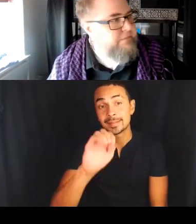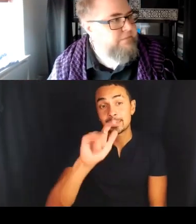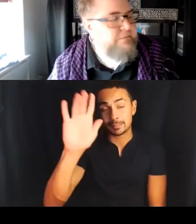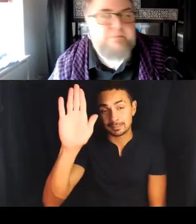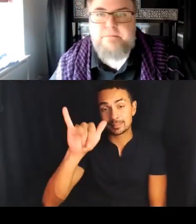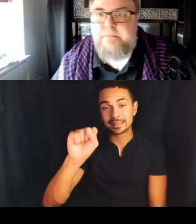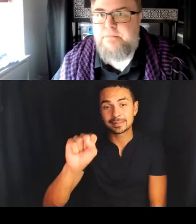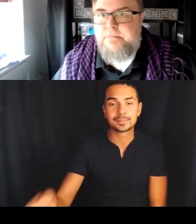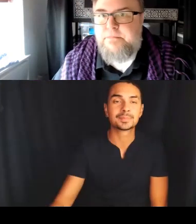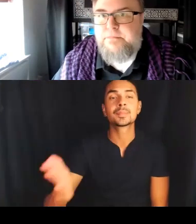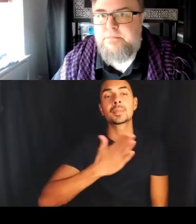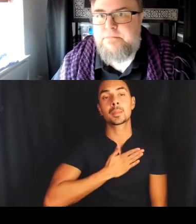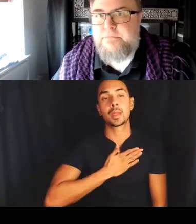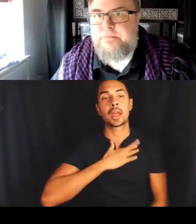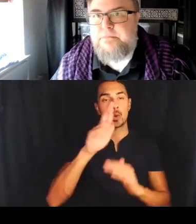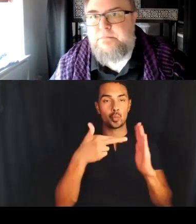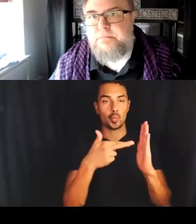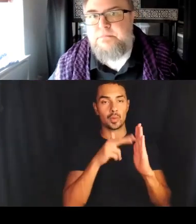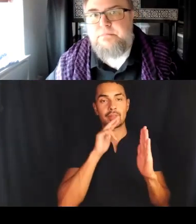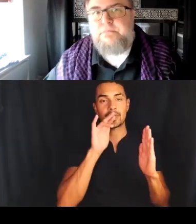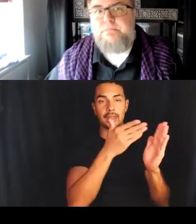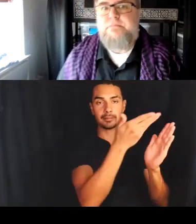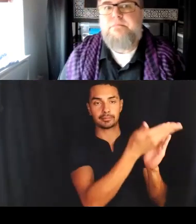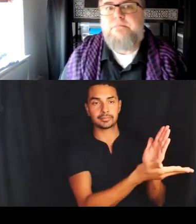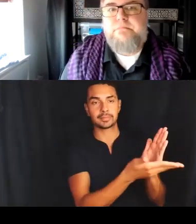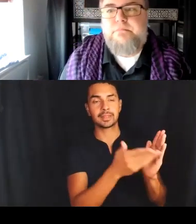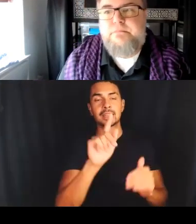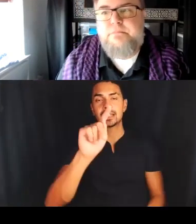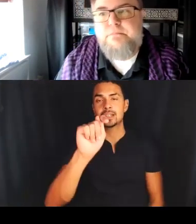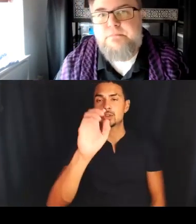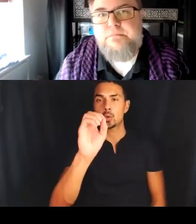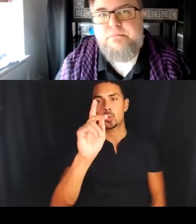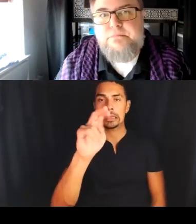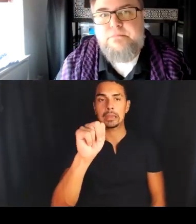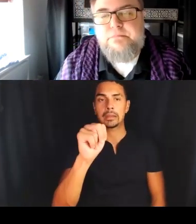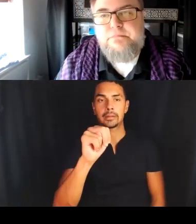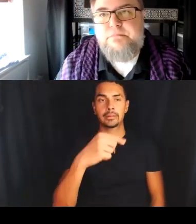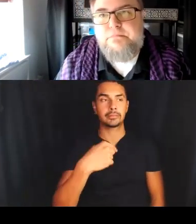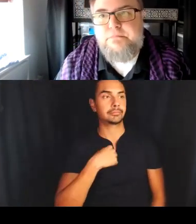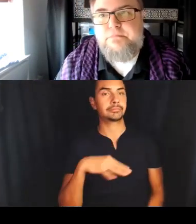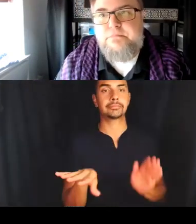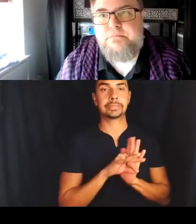"My role is that, you know, kind of tokenized position within a mainstream organization.